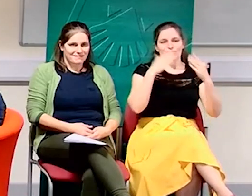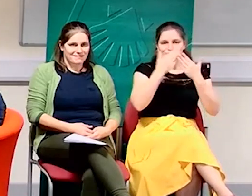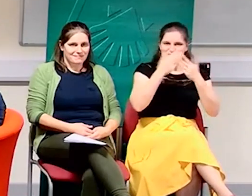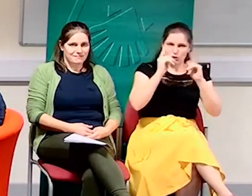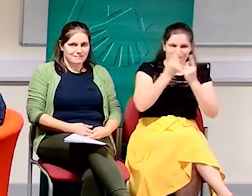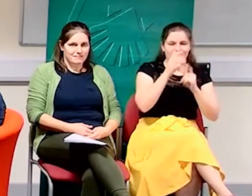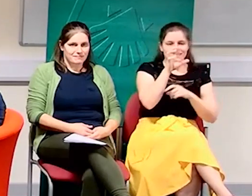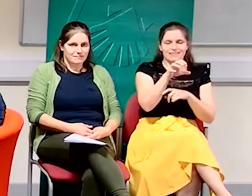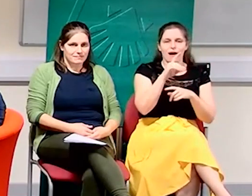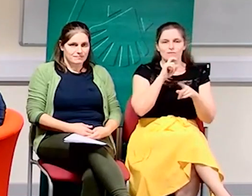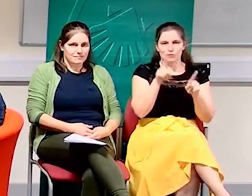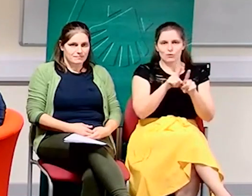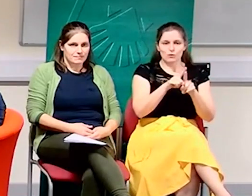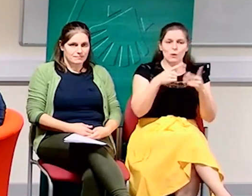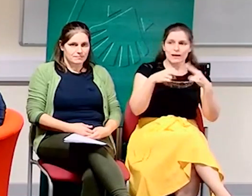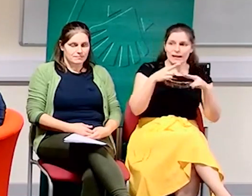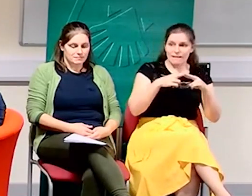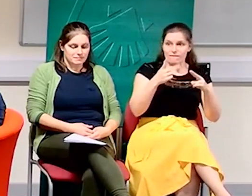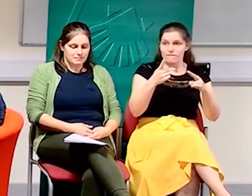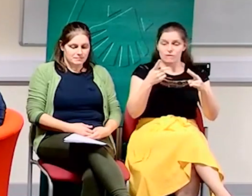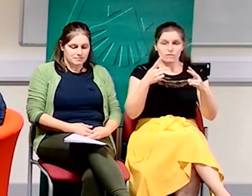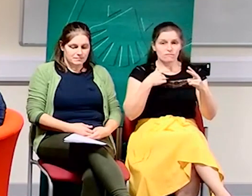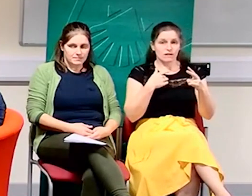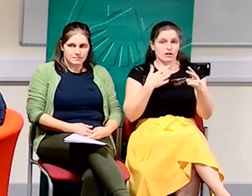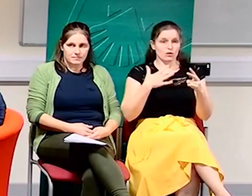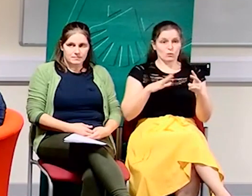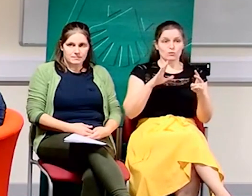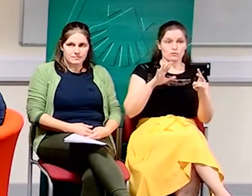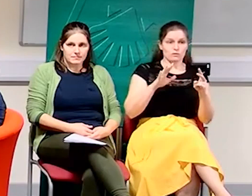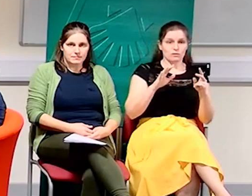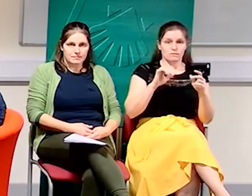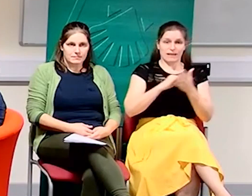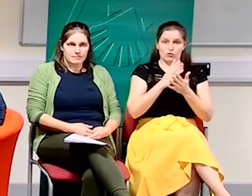site but for those of you in the room please just be reassured that the only people that will be